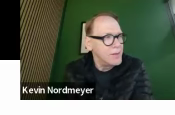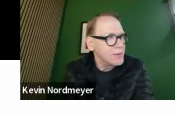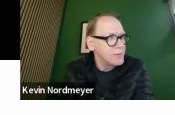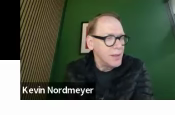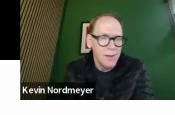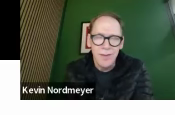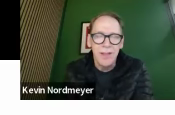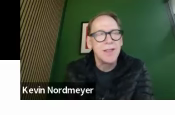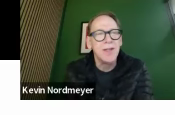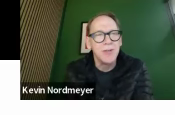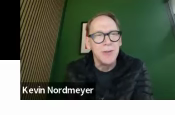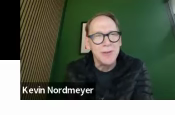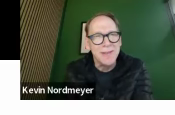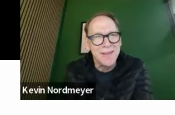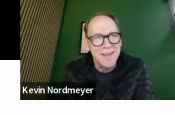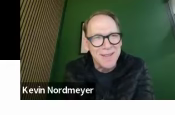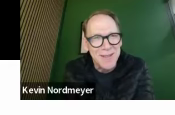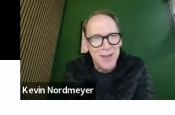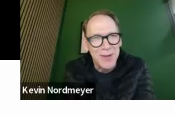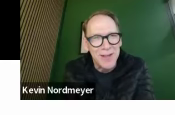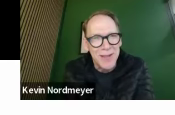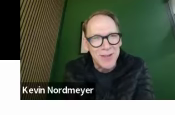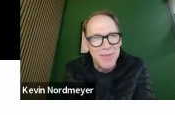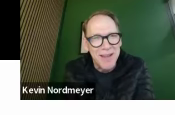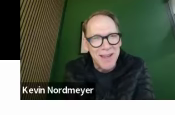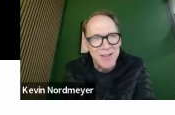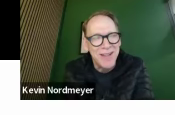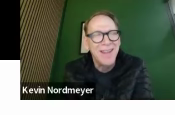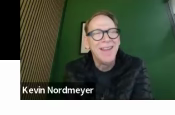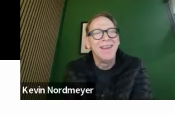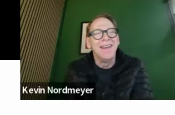60 years old, so I'll share my age and